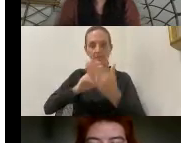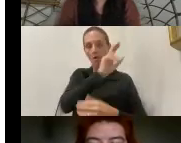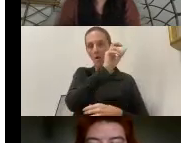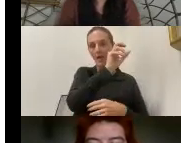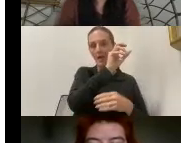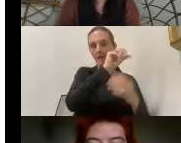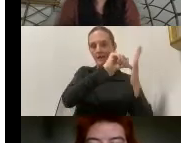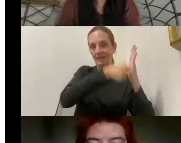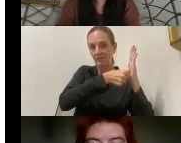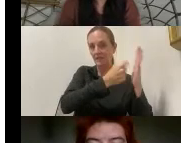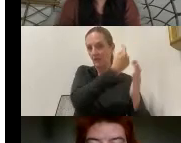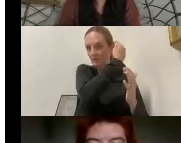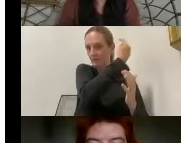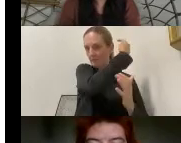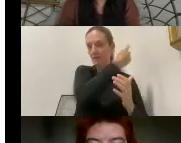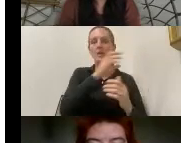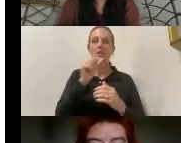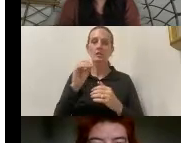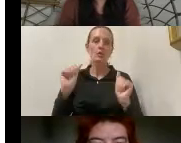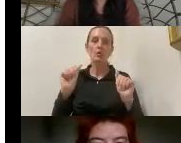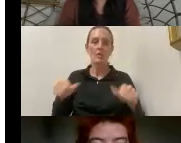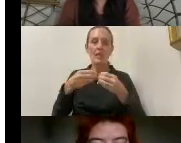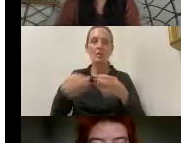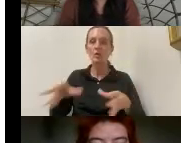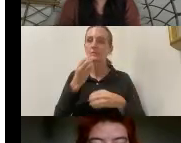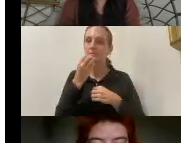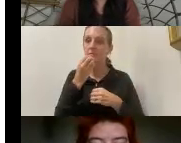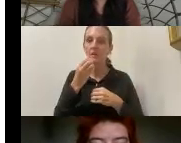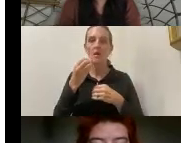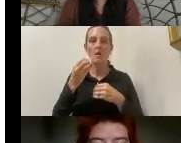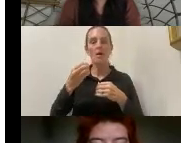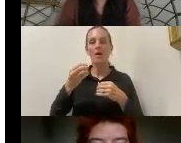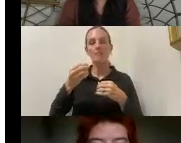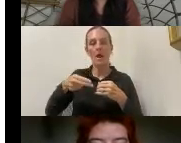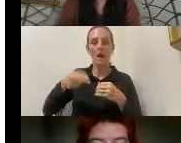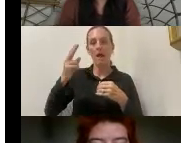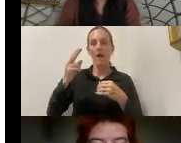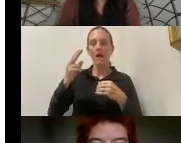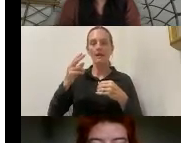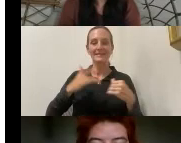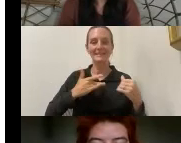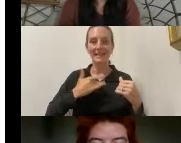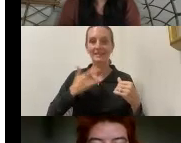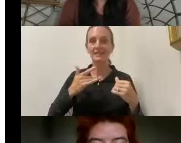So things like this can include loss of appetite, heightened senses, increased adrenaline production,